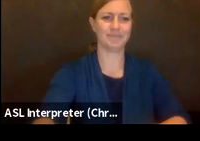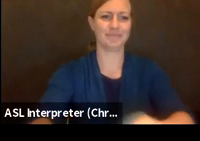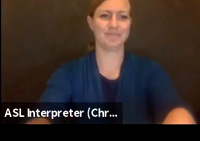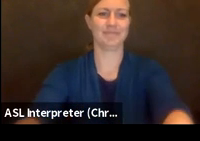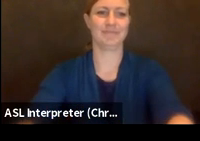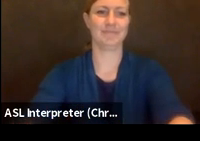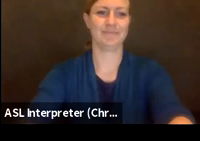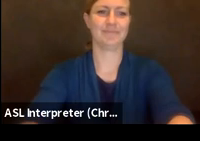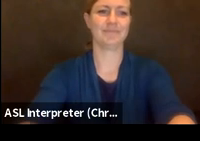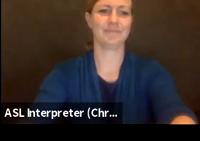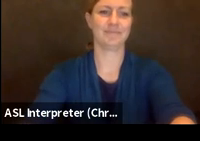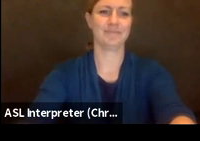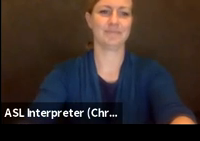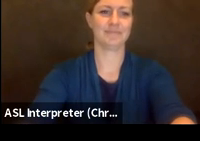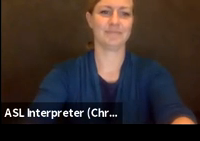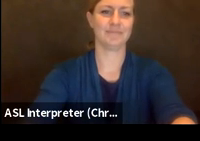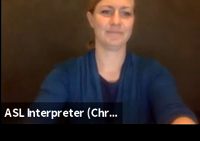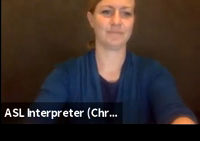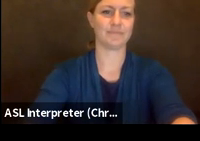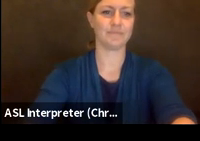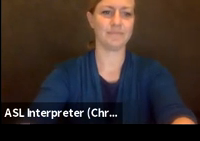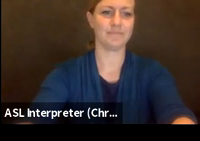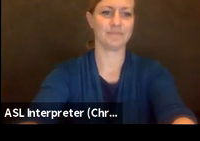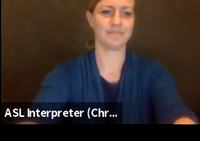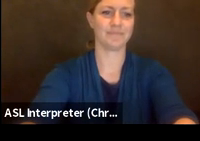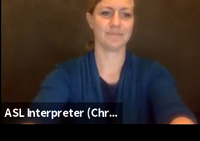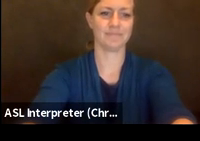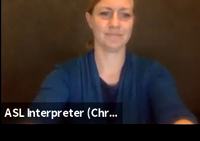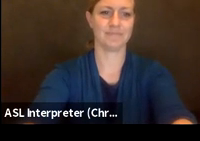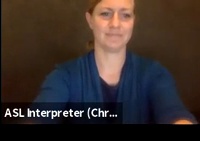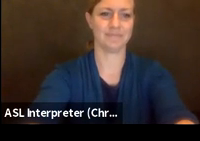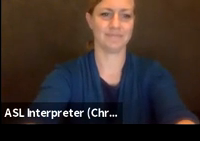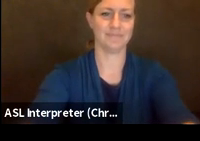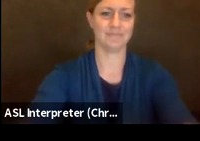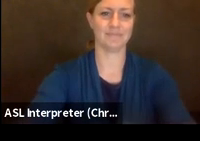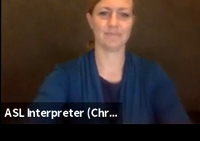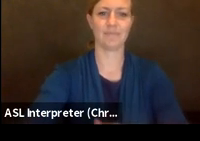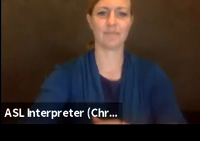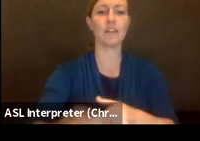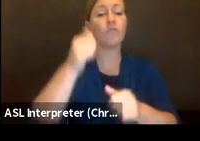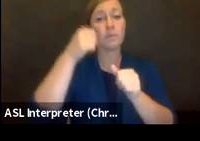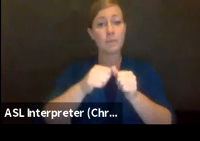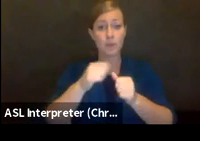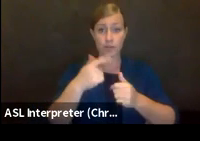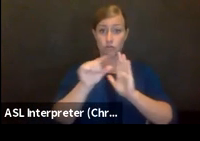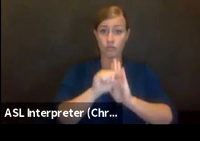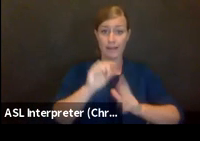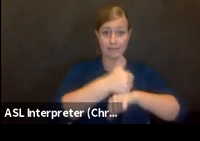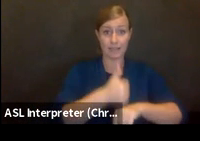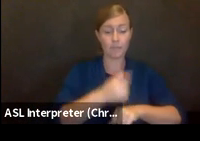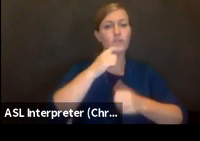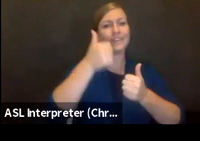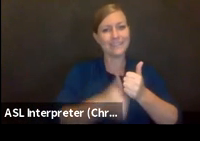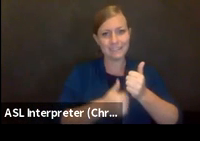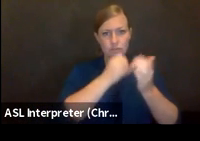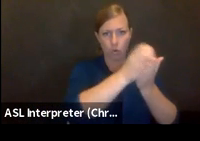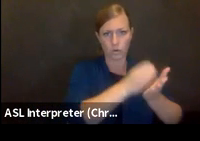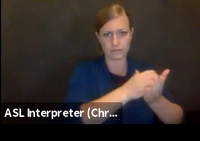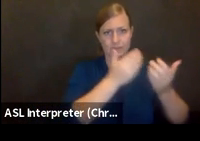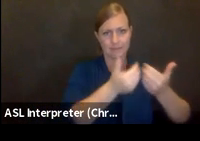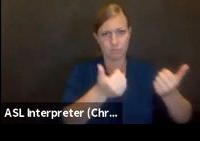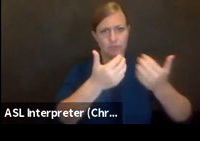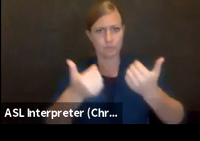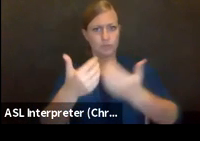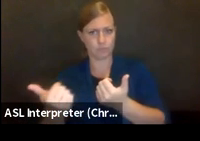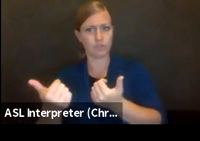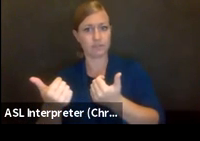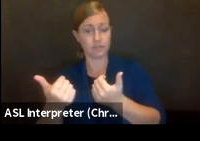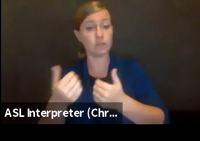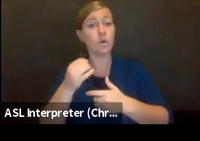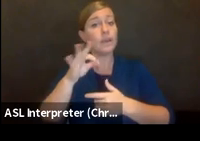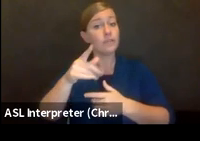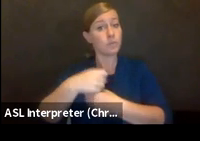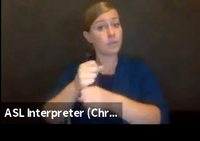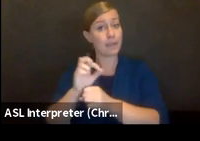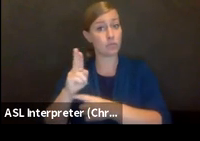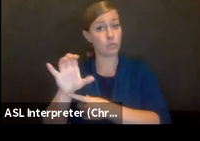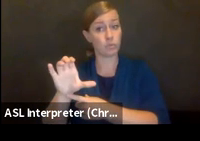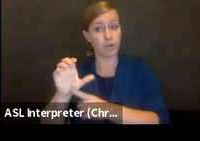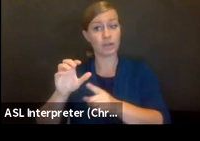ESD 189 - Amy Colburn: So from here, just a quick reminder that the grade setup is for each individual course. So once you have this grade setup in here. If you are creating rubrics, if you go over to the little